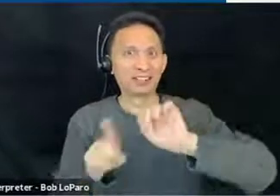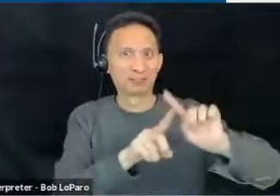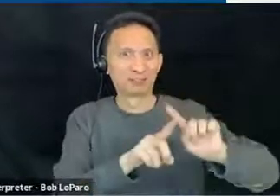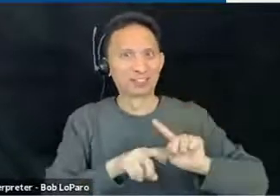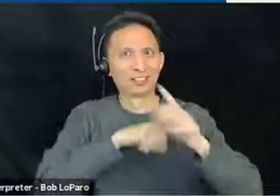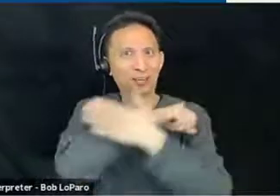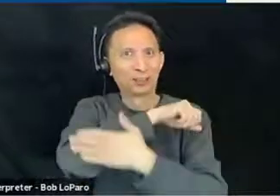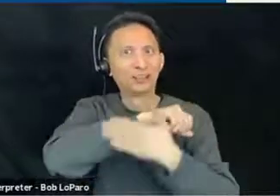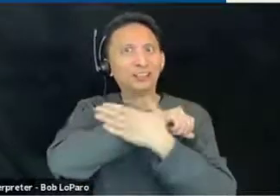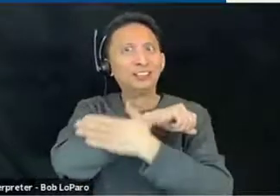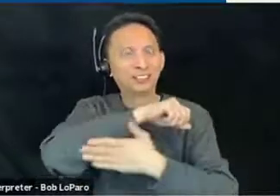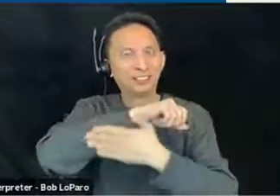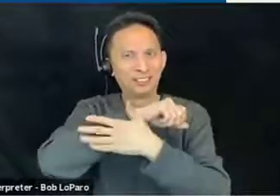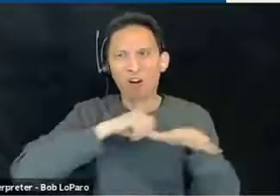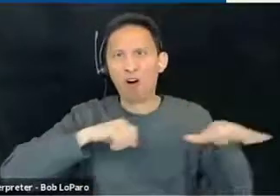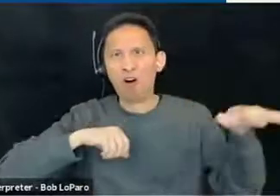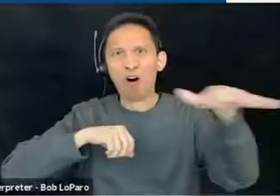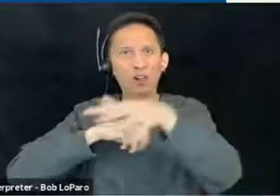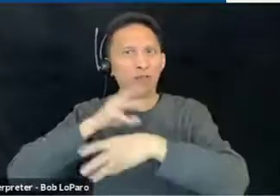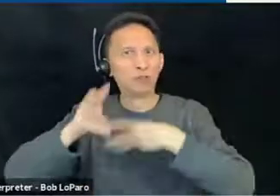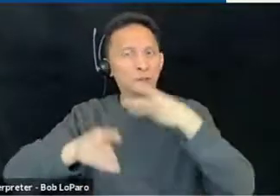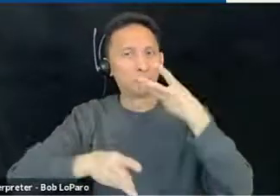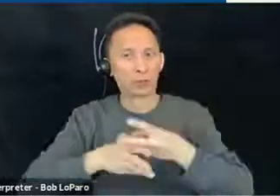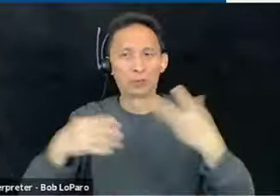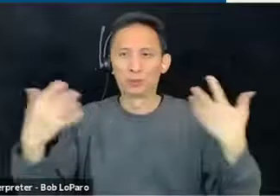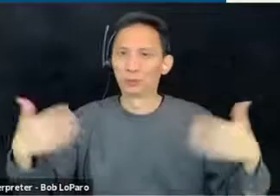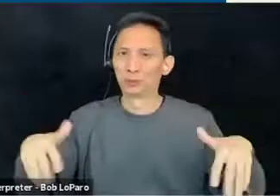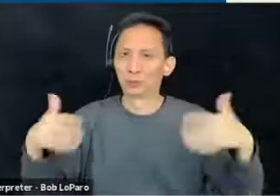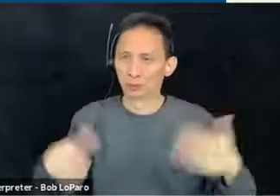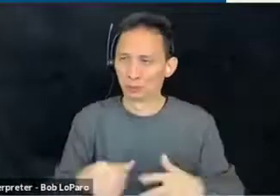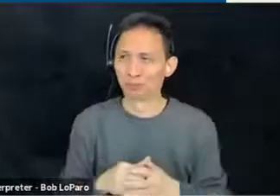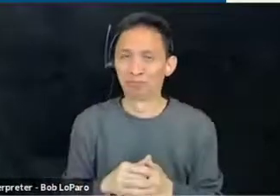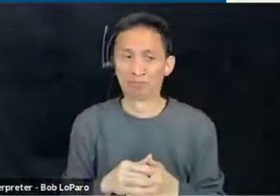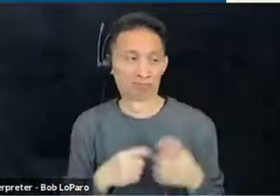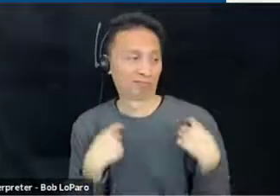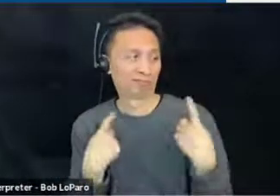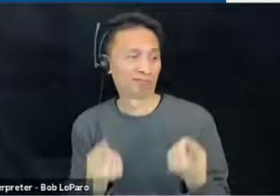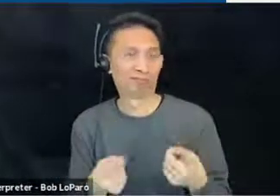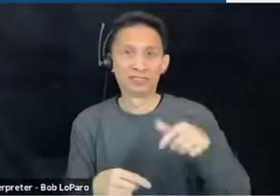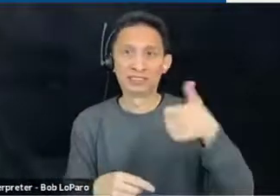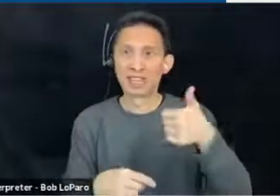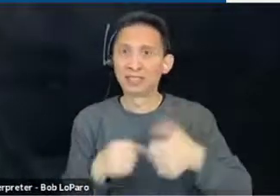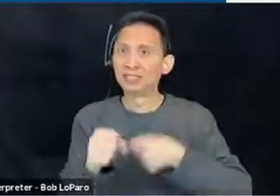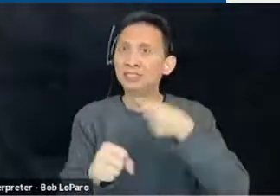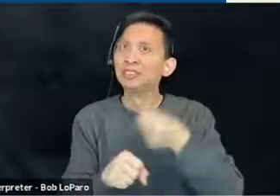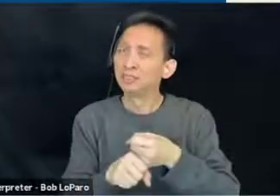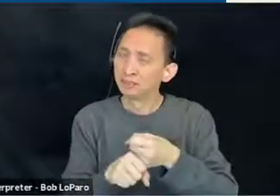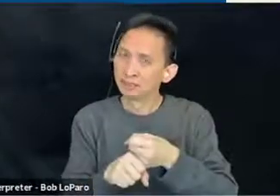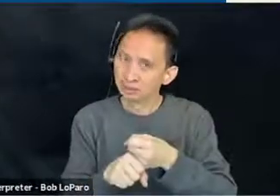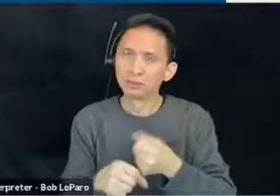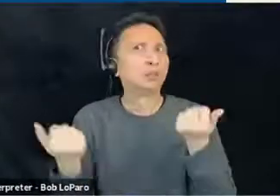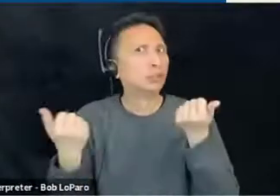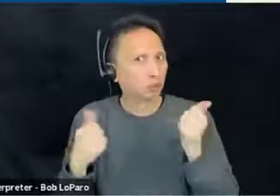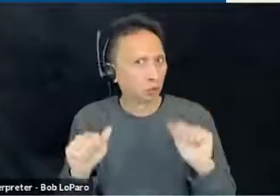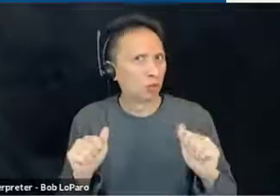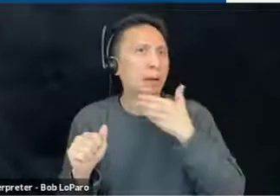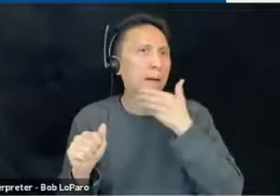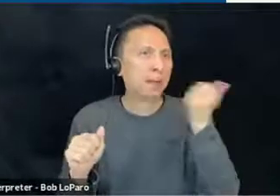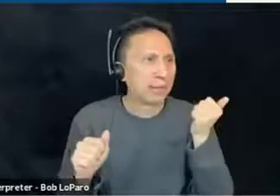And we've worked for the last 10 years to build up a really robust group of researchers